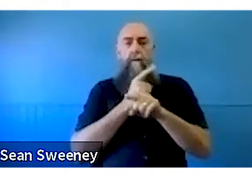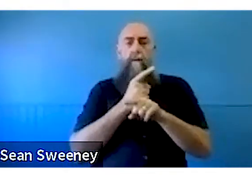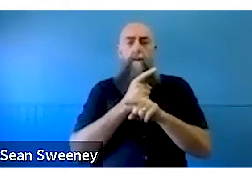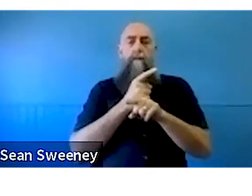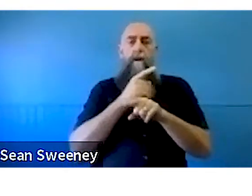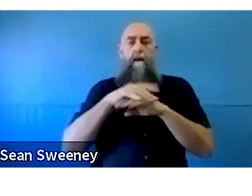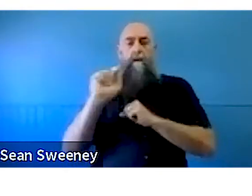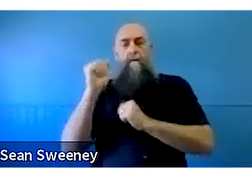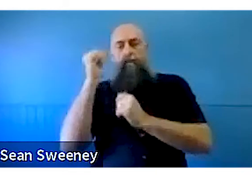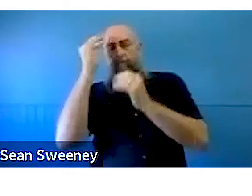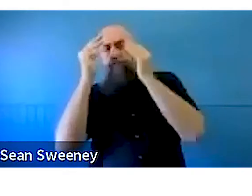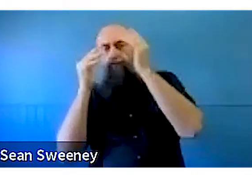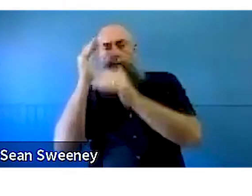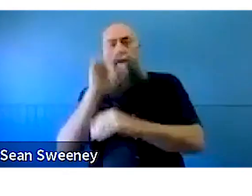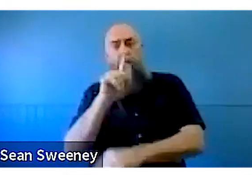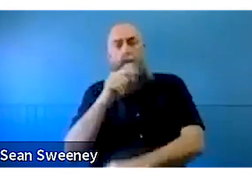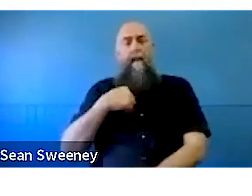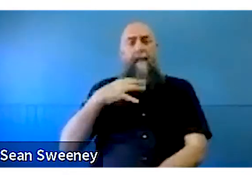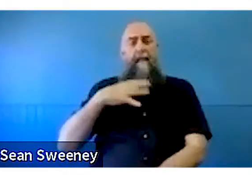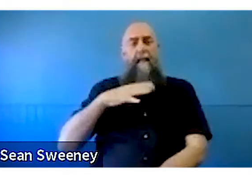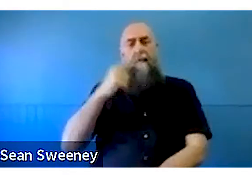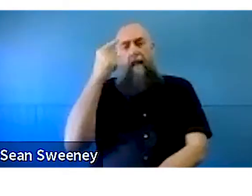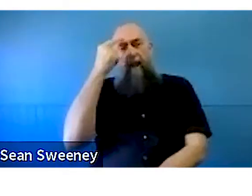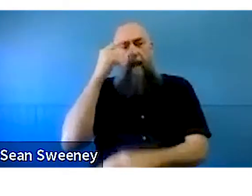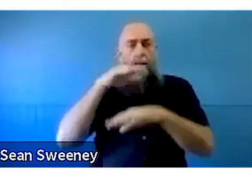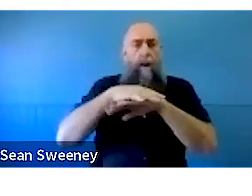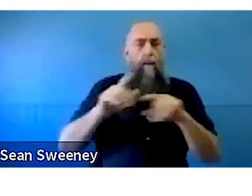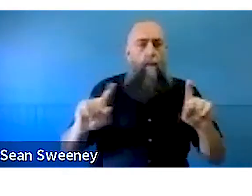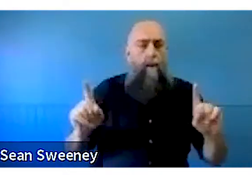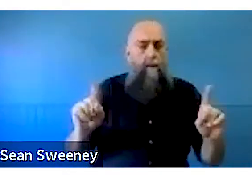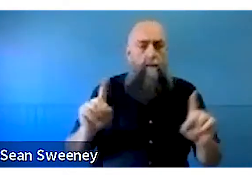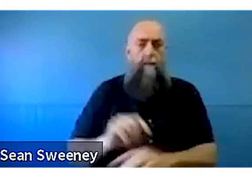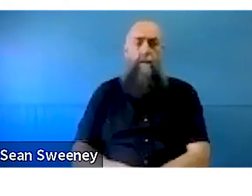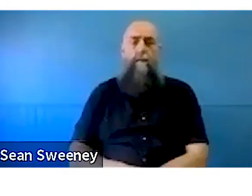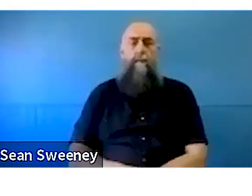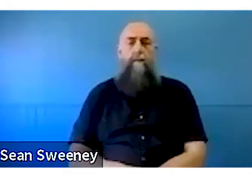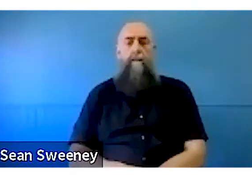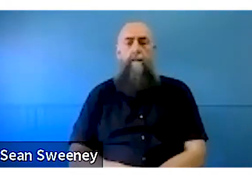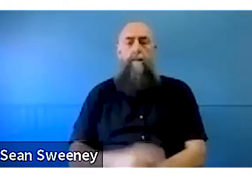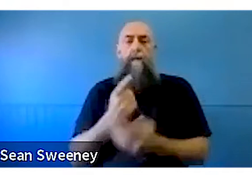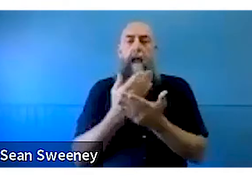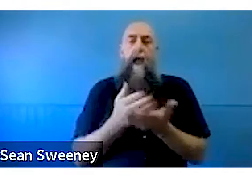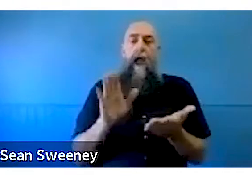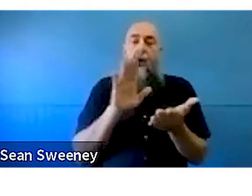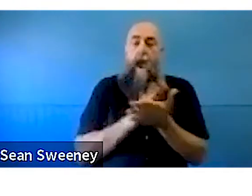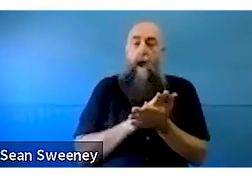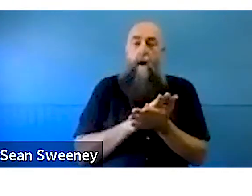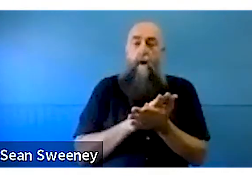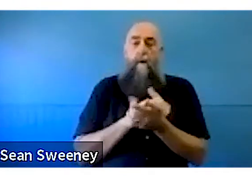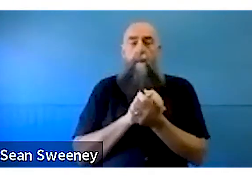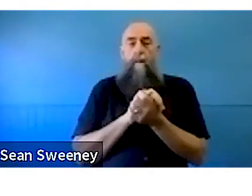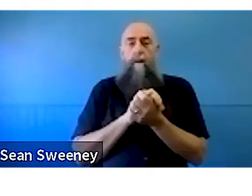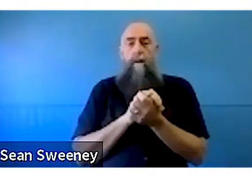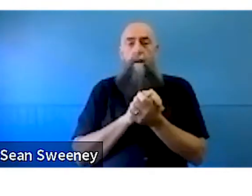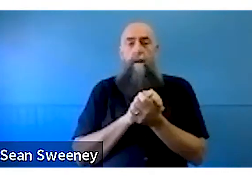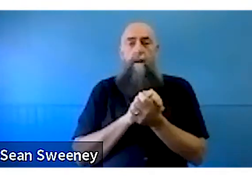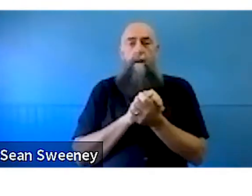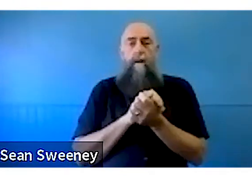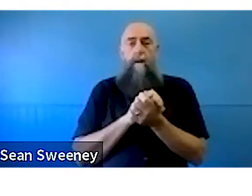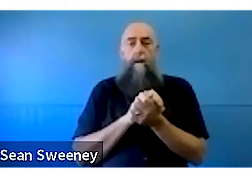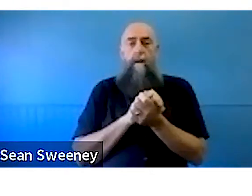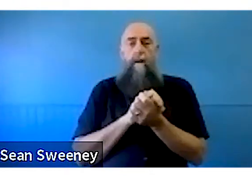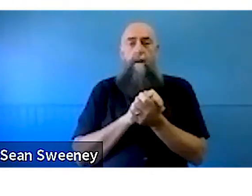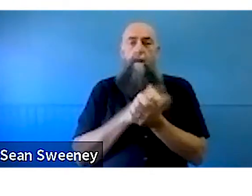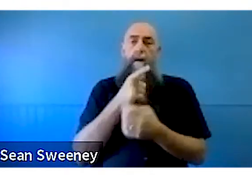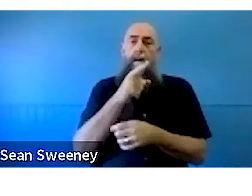but we need to be thinking more about how these biases, and what we